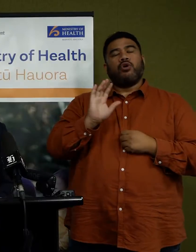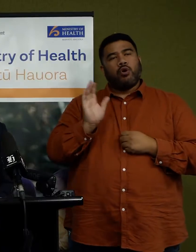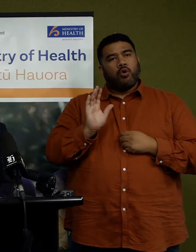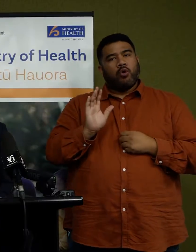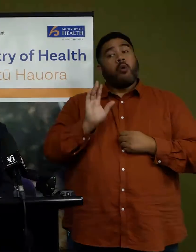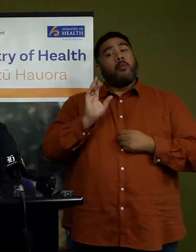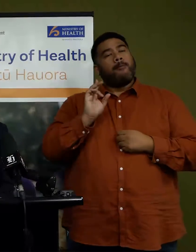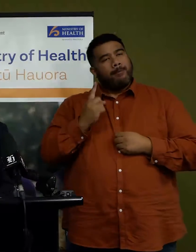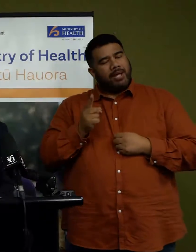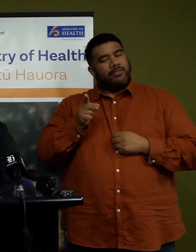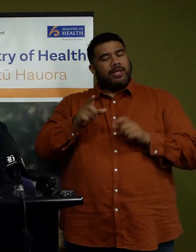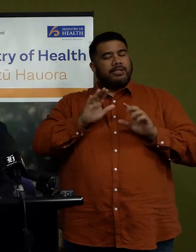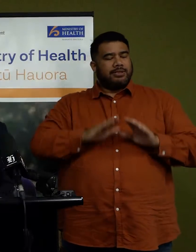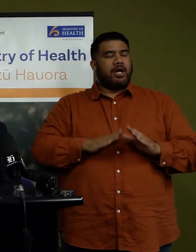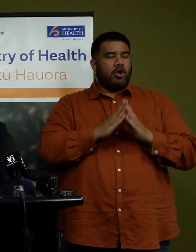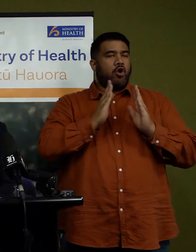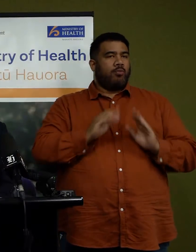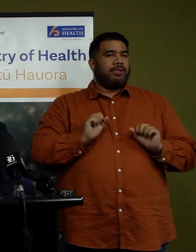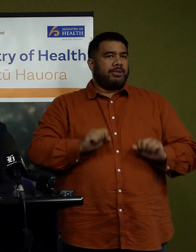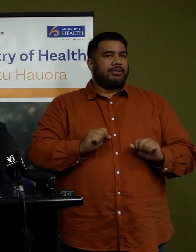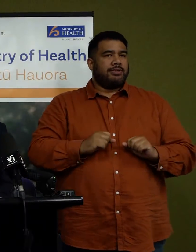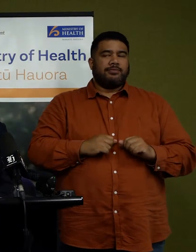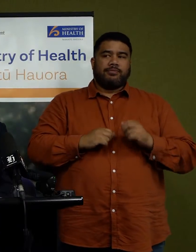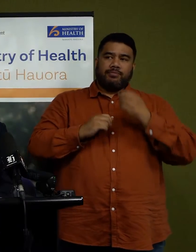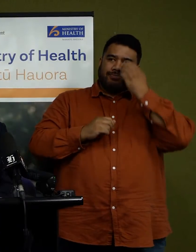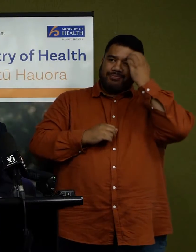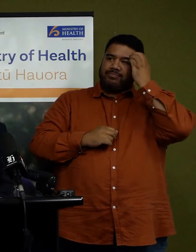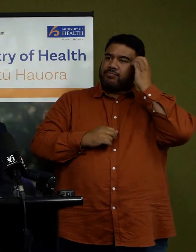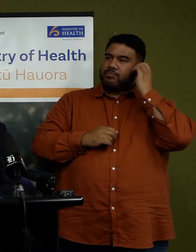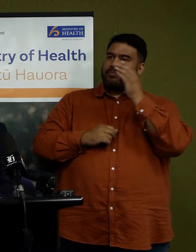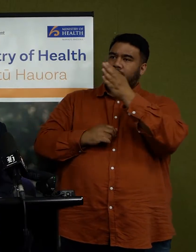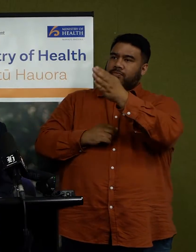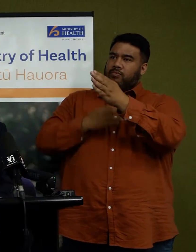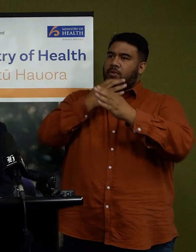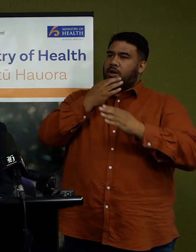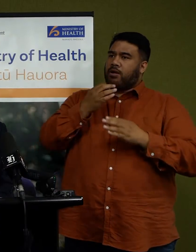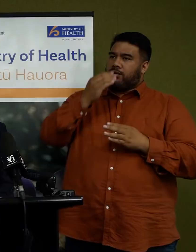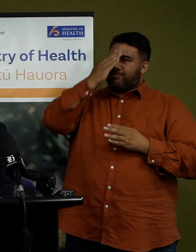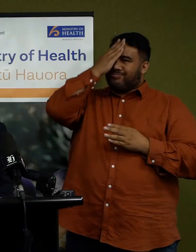Given that there's person-to-person contraction in now Australia.